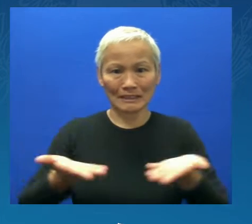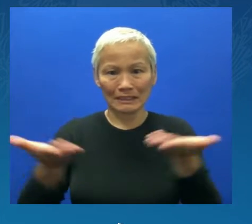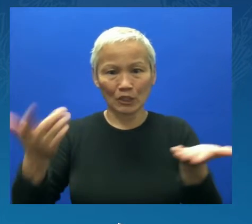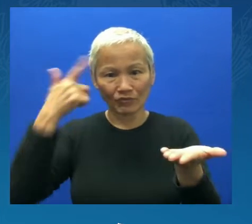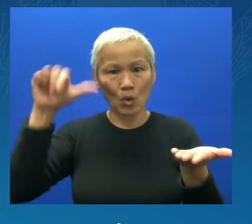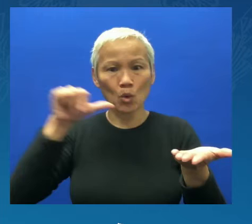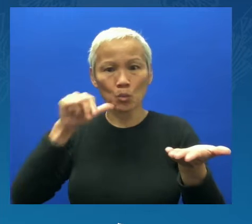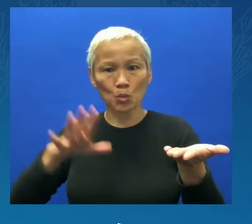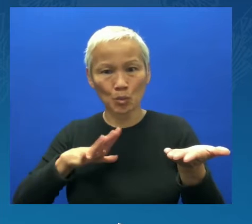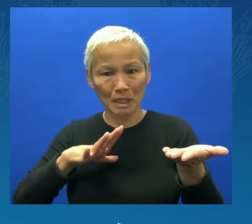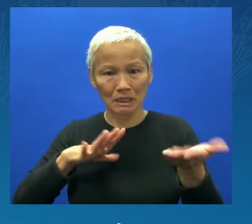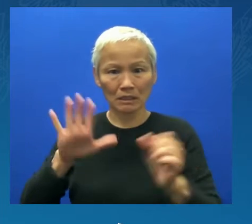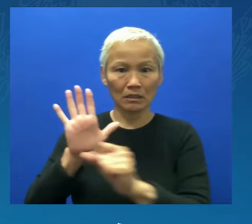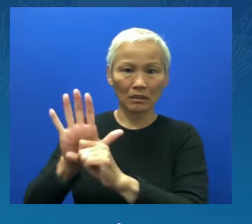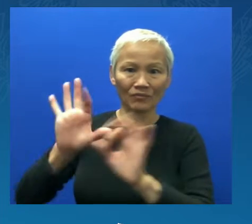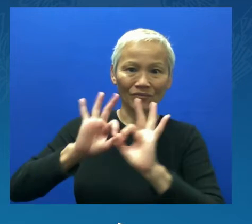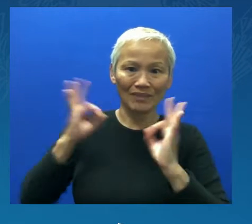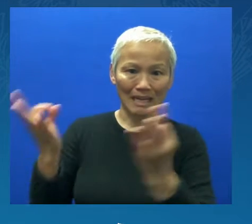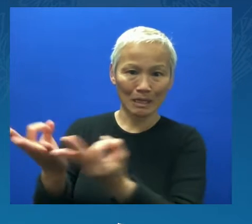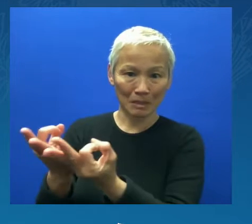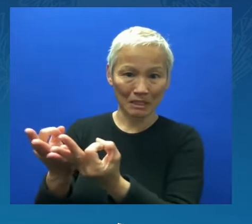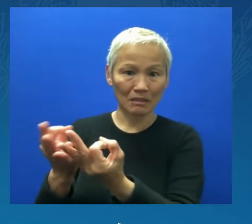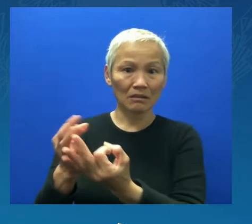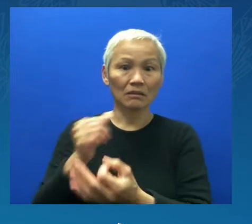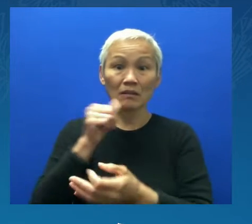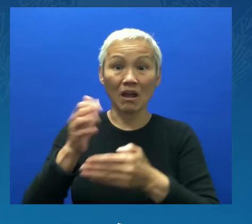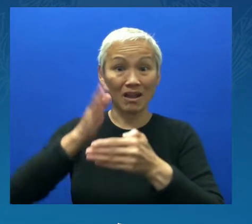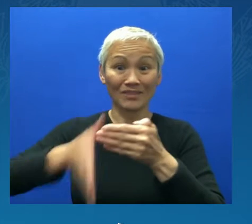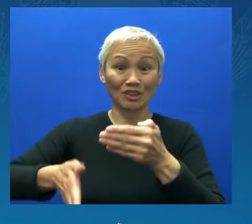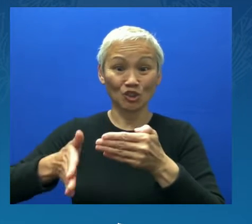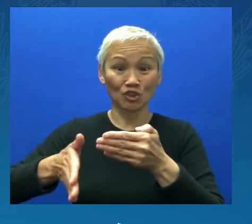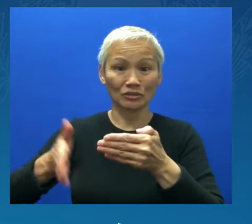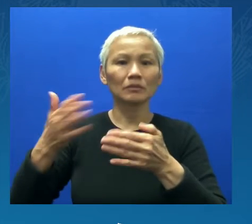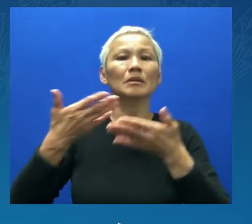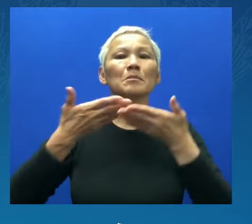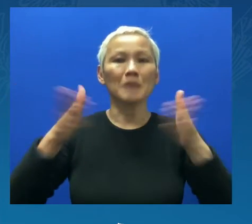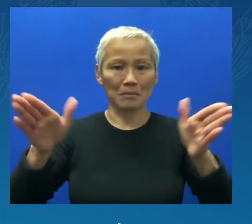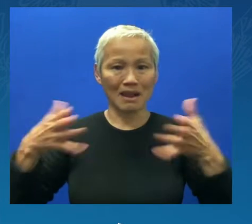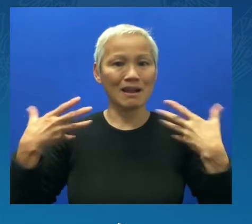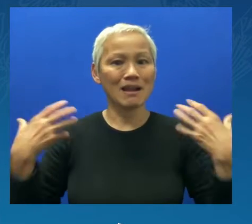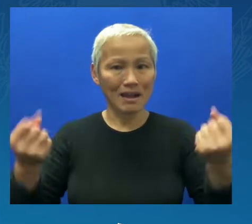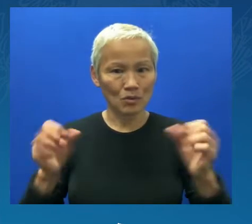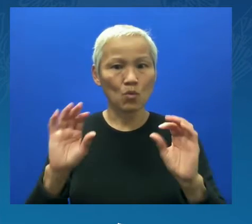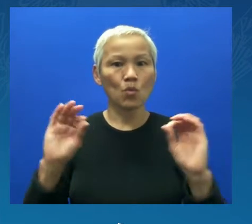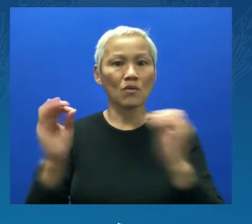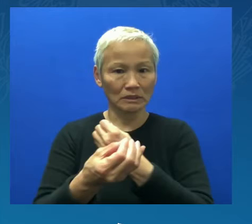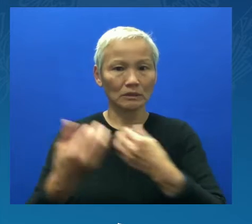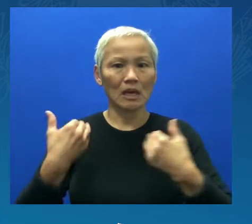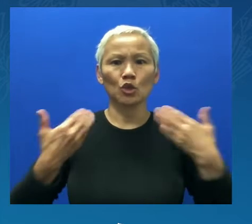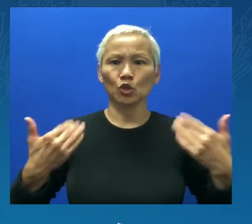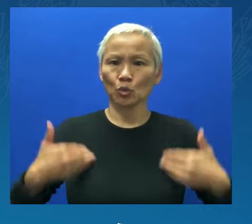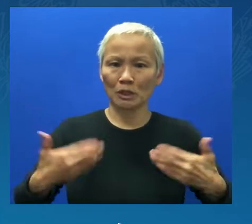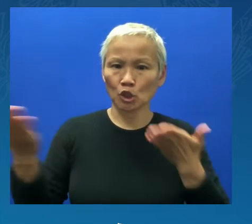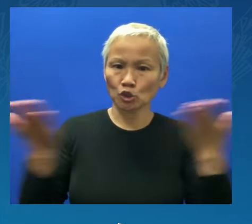We're using the public health offices, Human Services Department, any number of places to shore up access